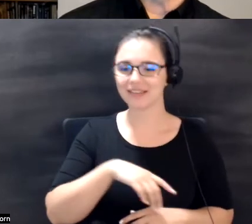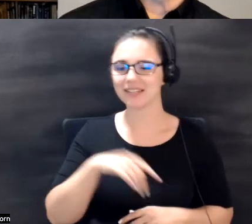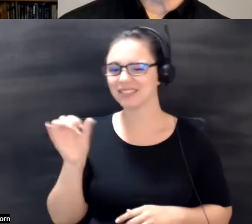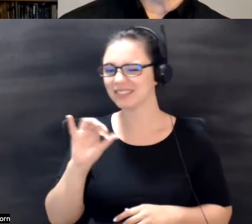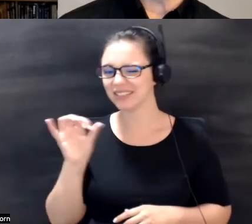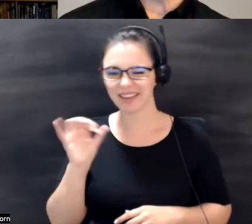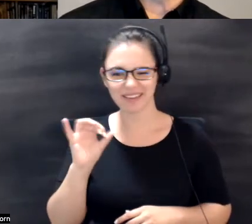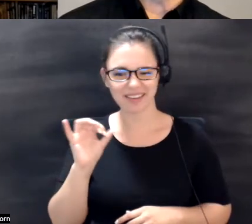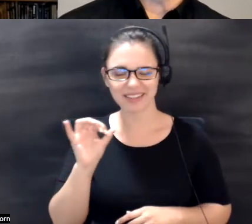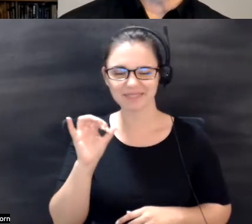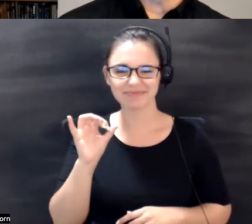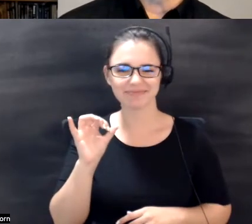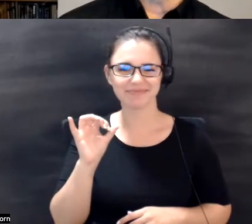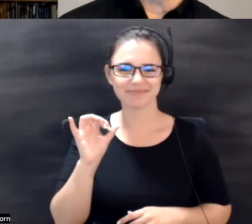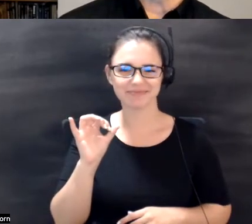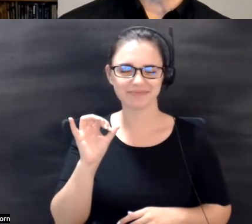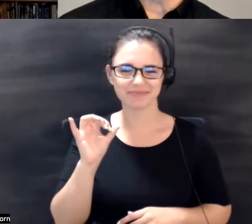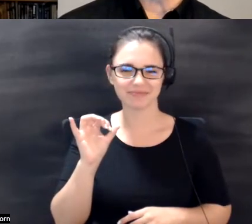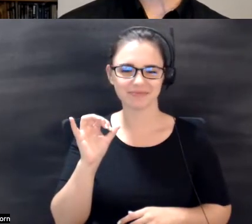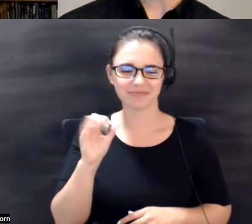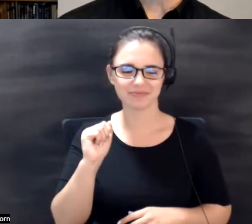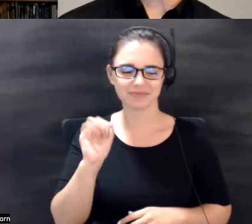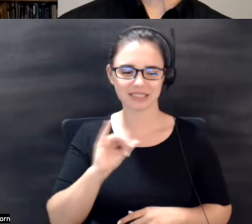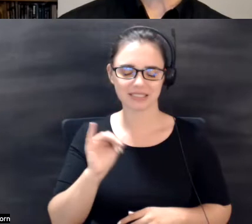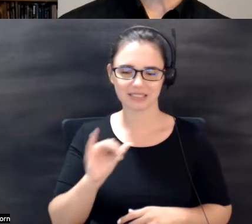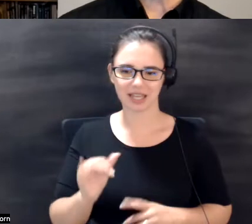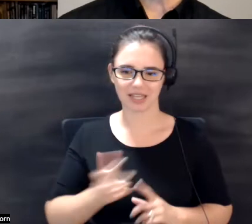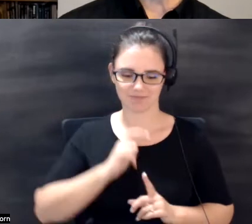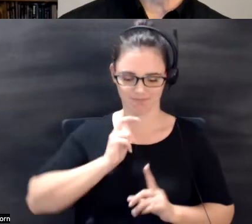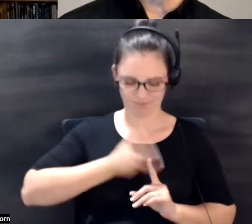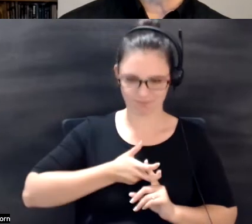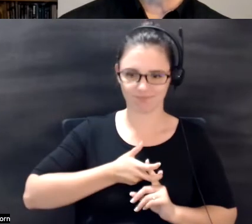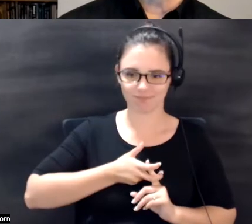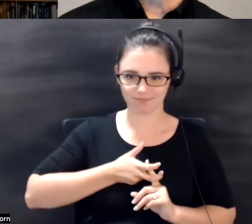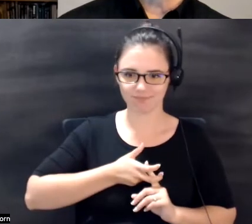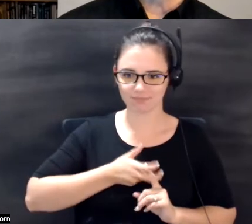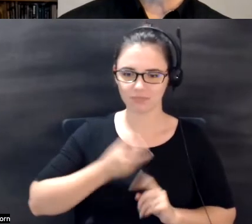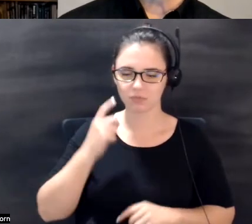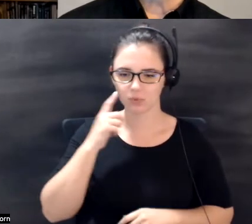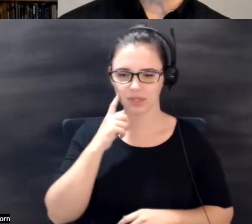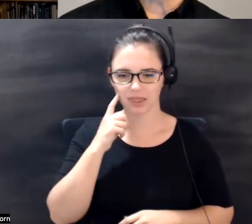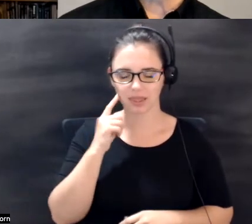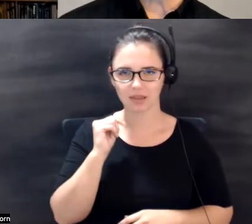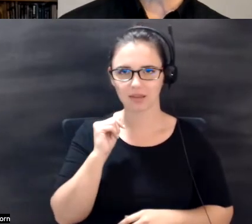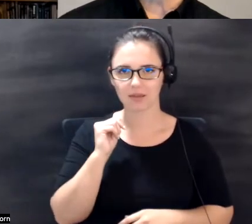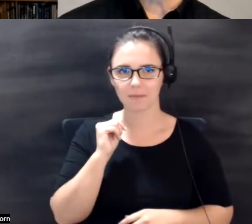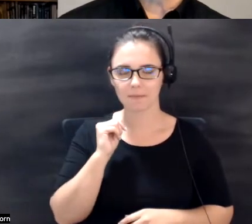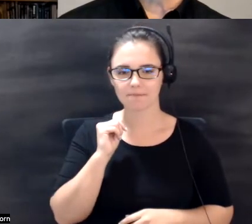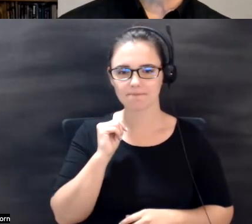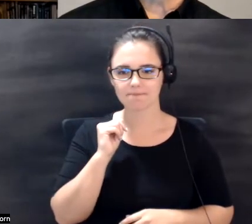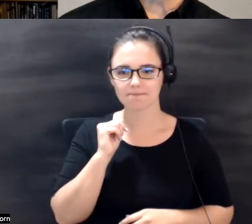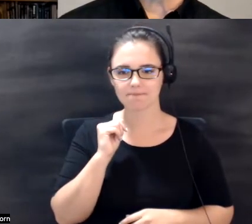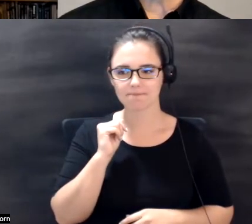it's like taking, taking it on a bit. So I would say very um, very much on purpose,